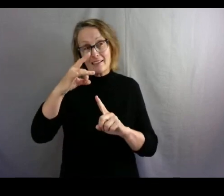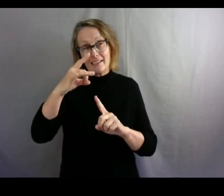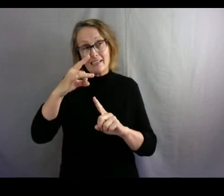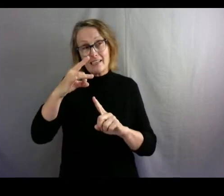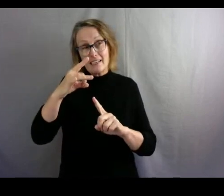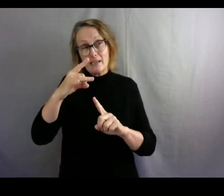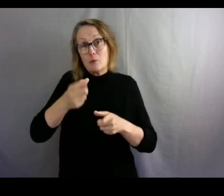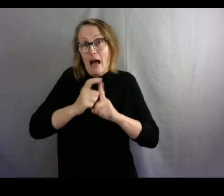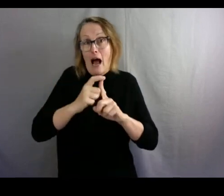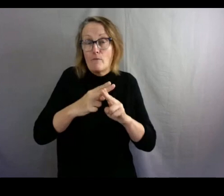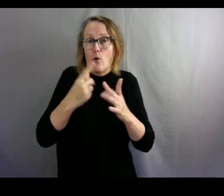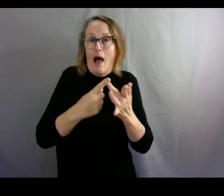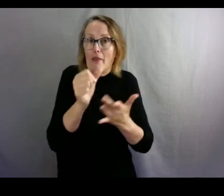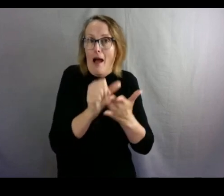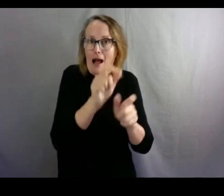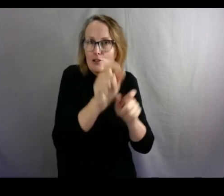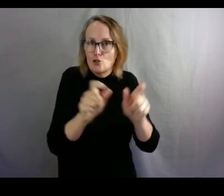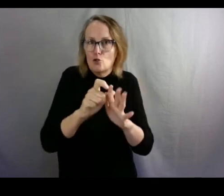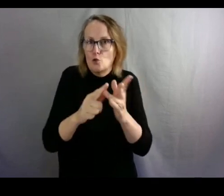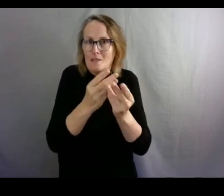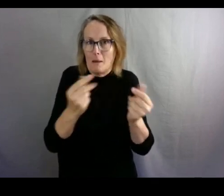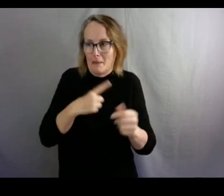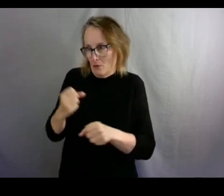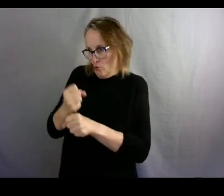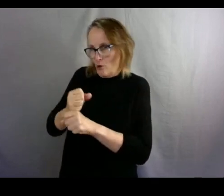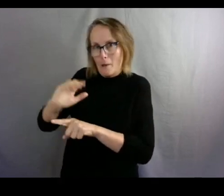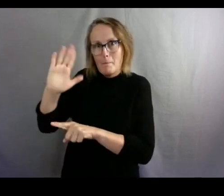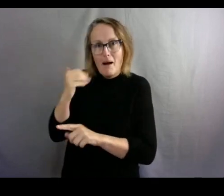But it took time, you know, because, I mean, the work was not very well known,